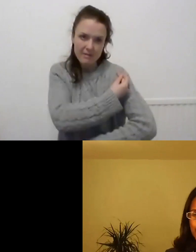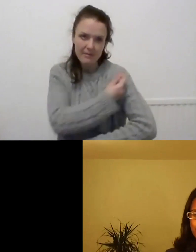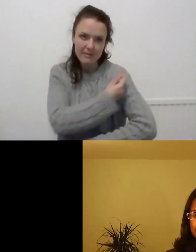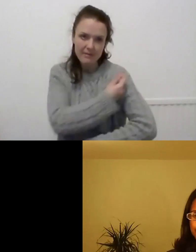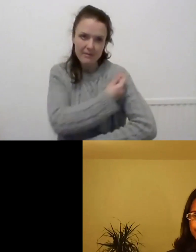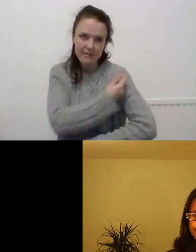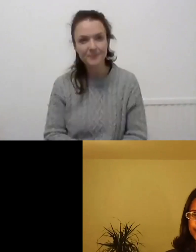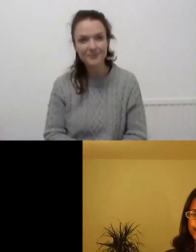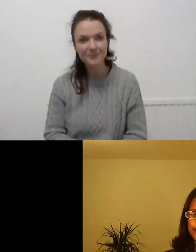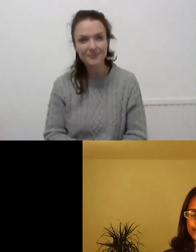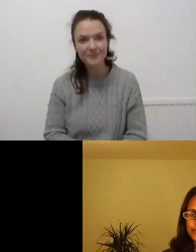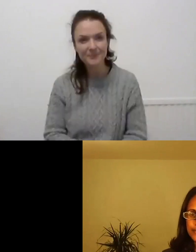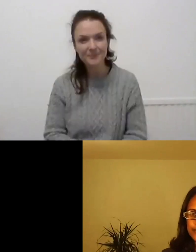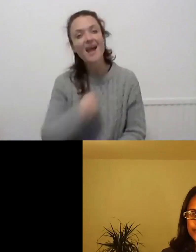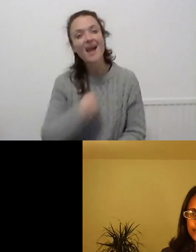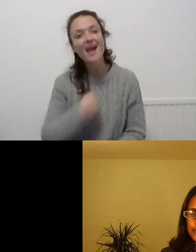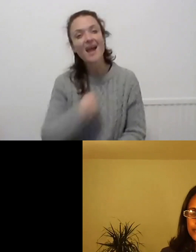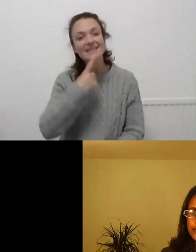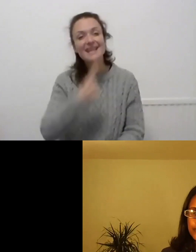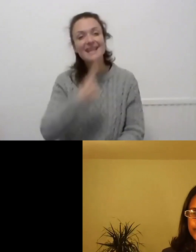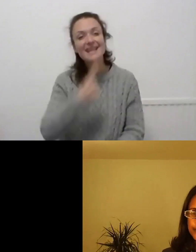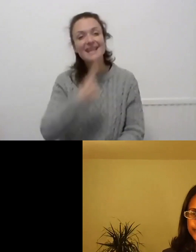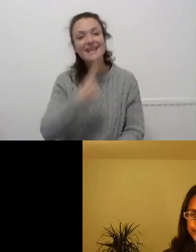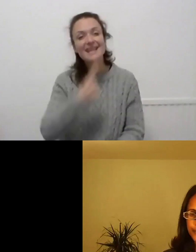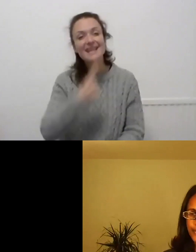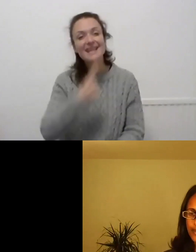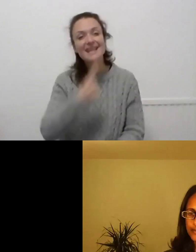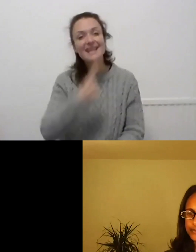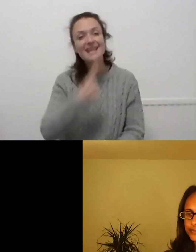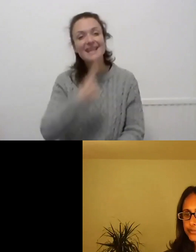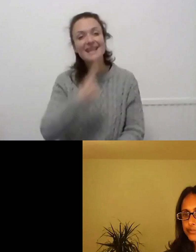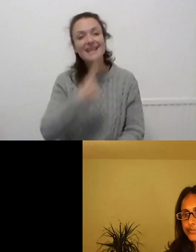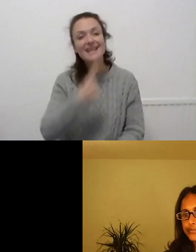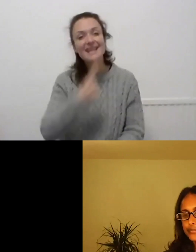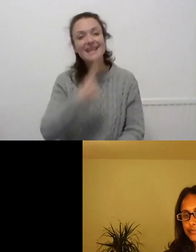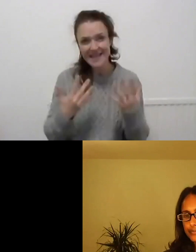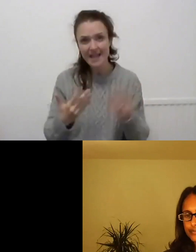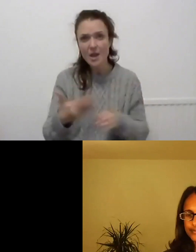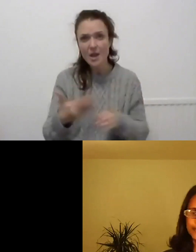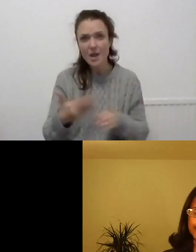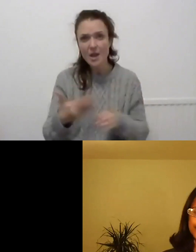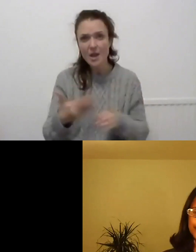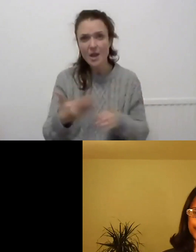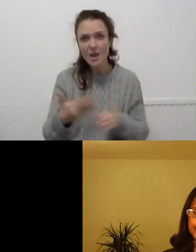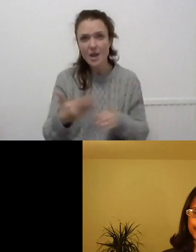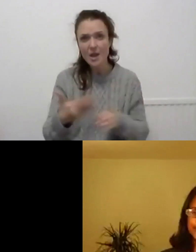evening to all our panelists. Before I hand back over to Councillor Craig. Thank you to